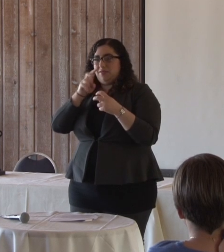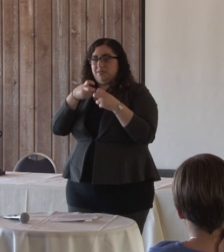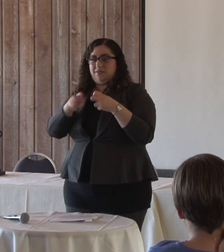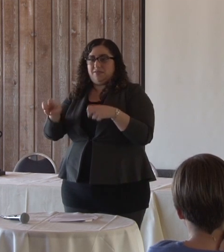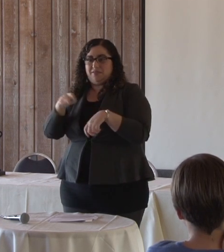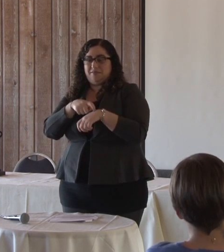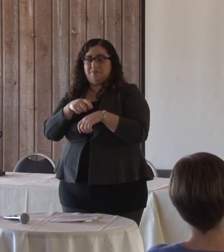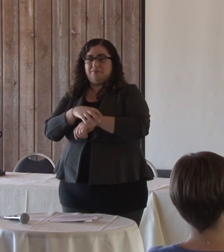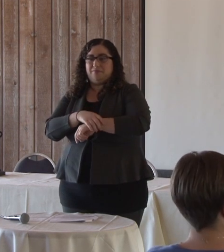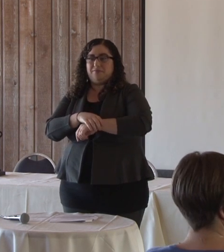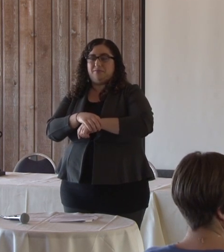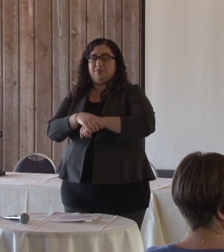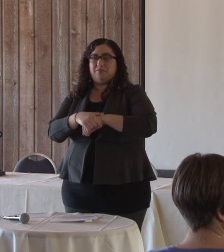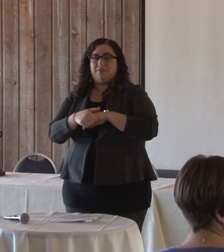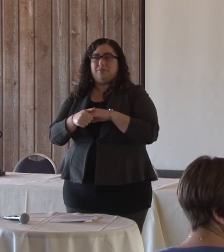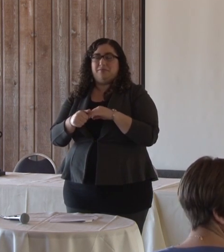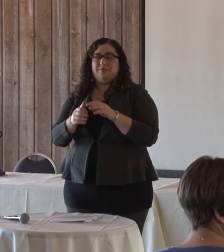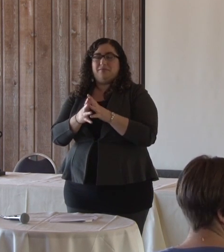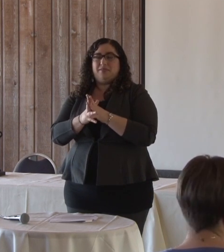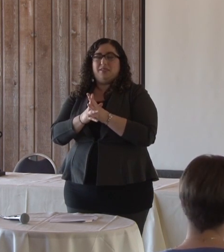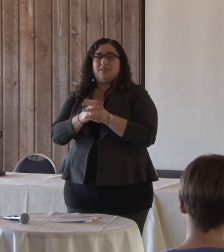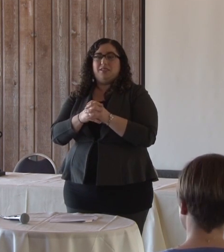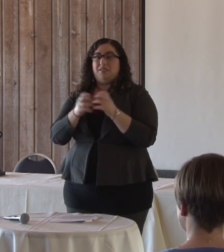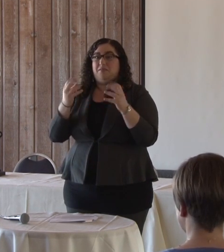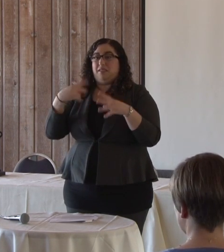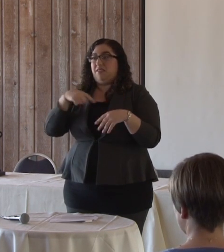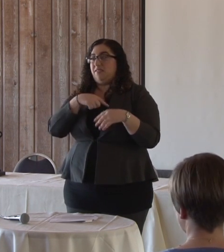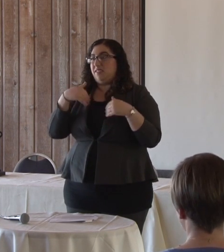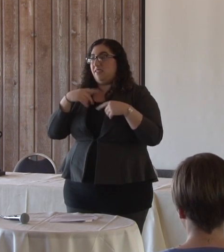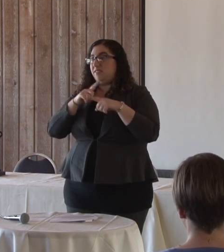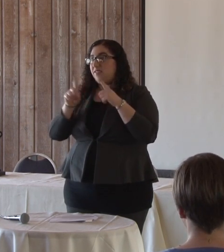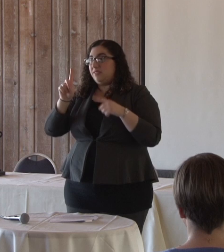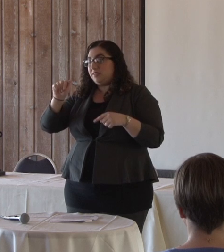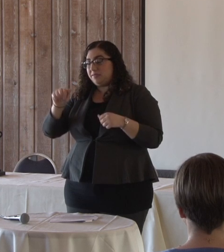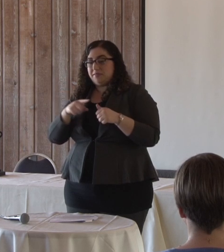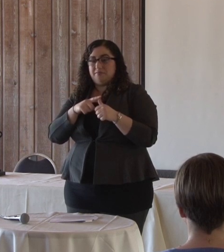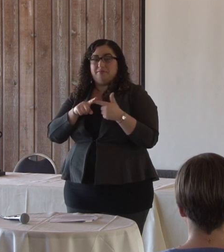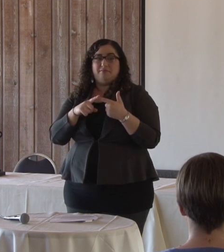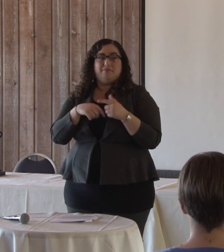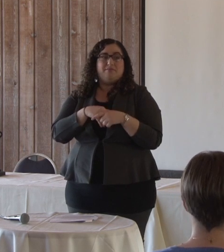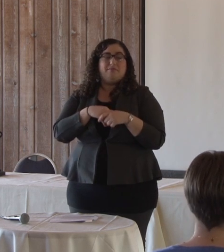Many times we're all faced with difficult situations.